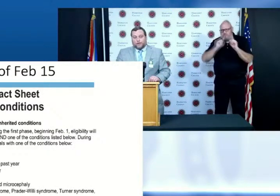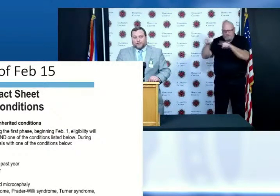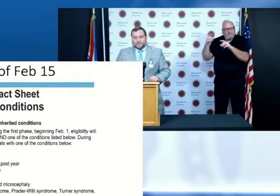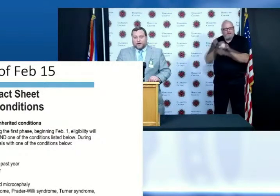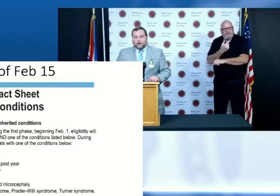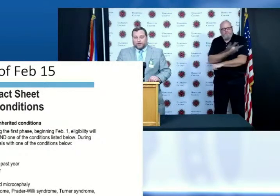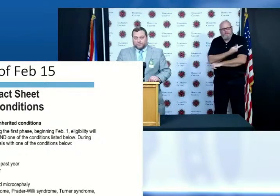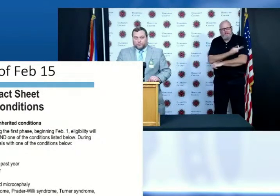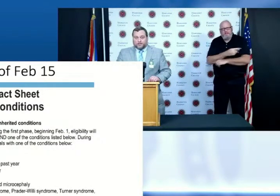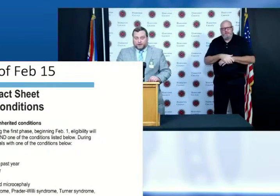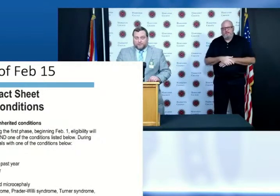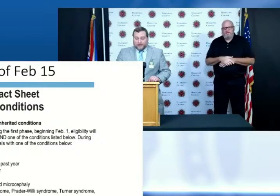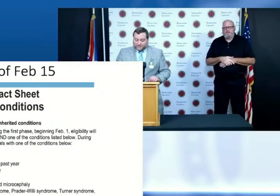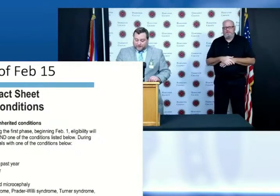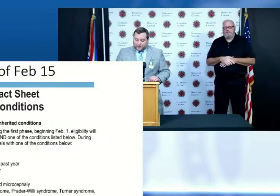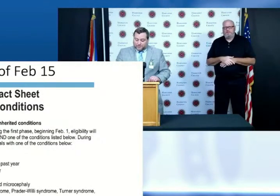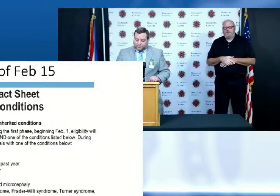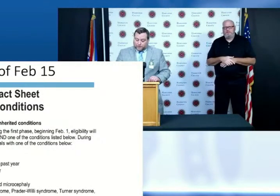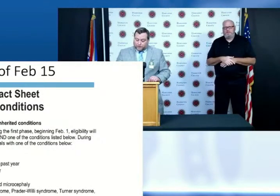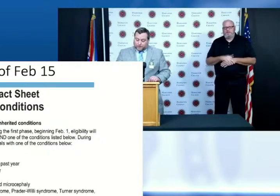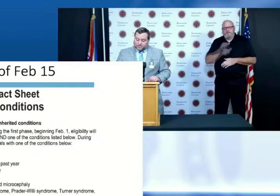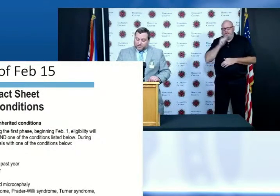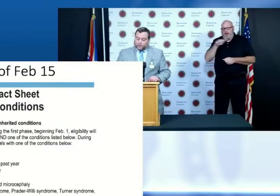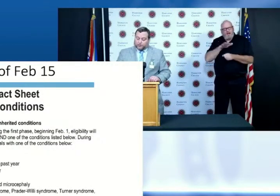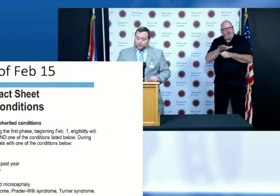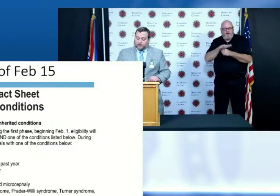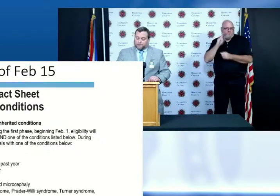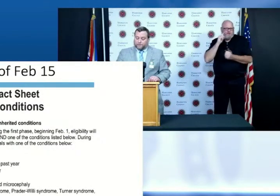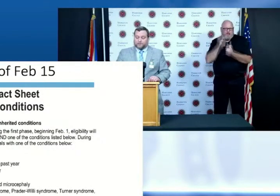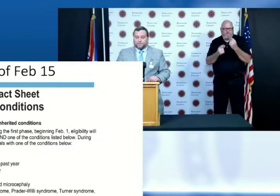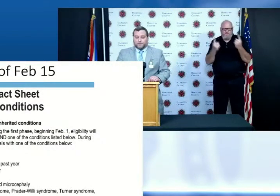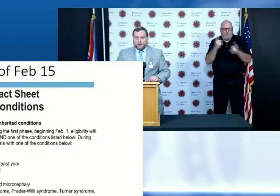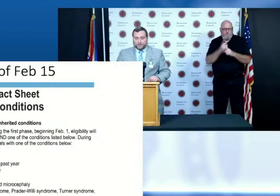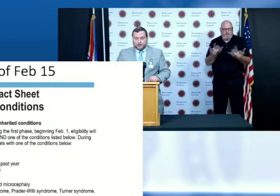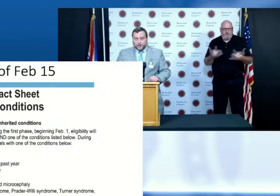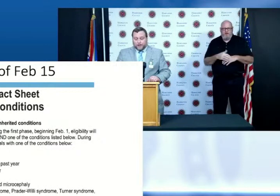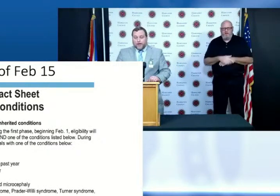that is now eligible to get vaccinated so we are continuing to remind folks to be patient